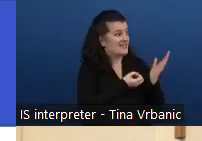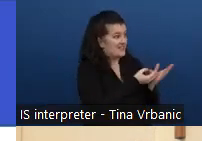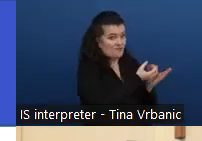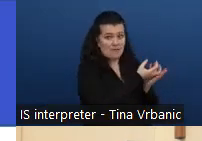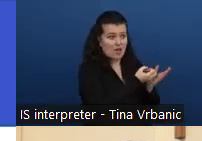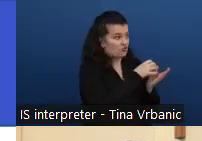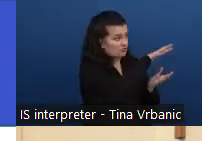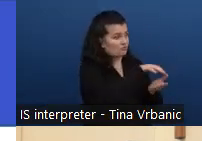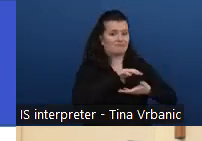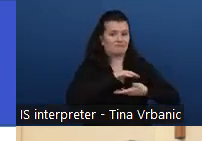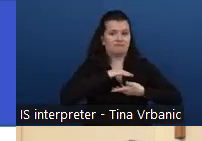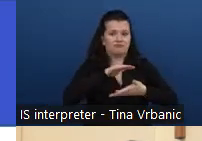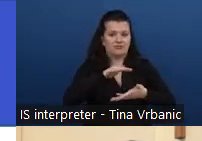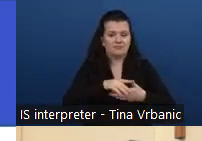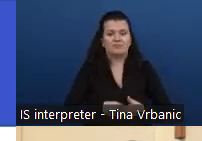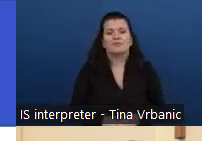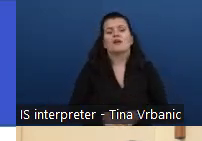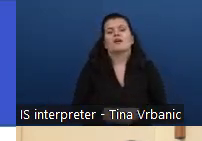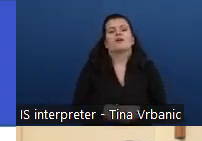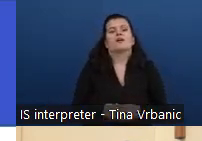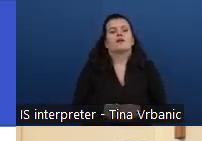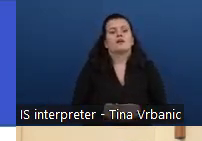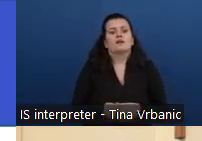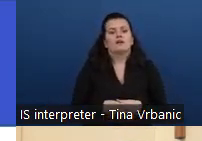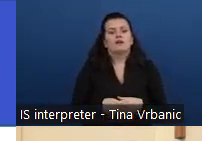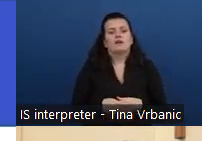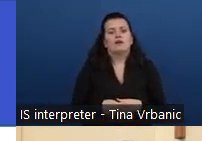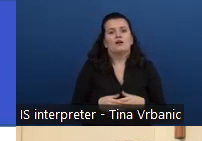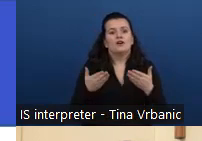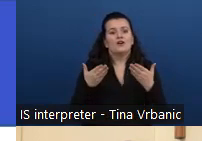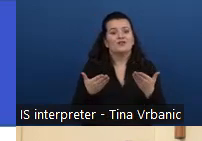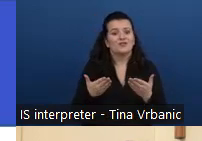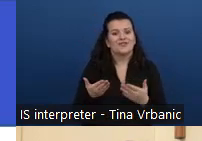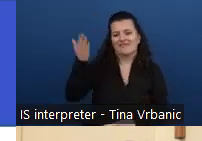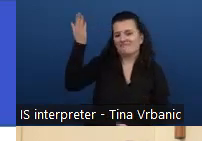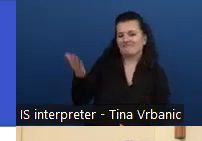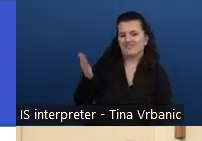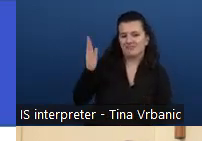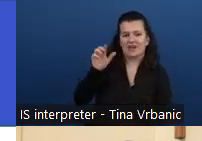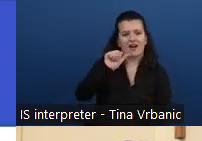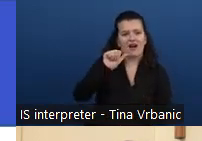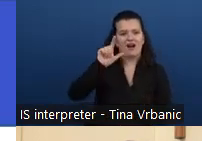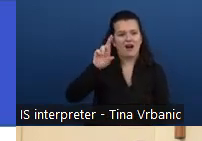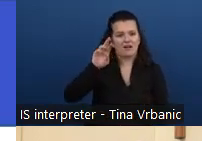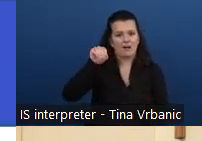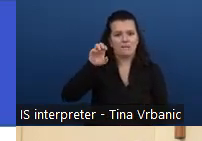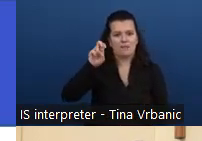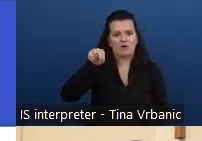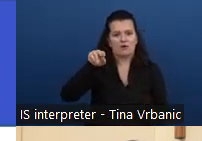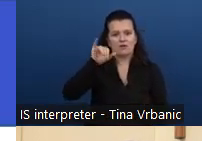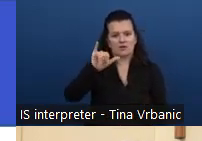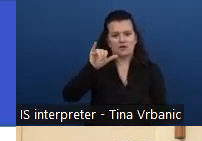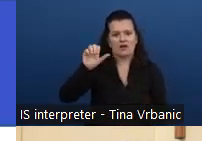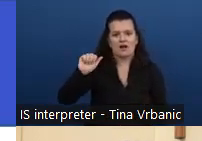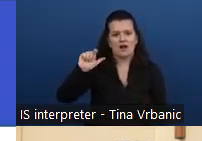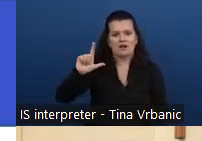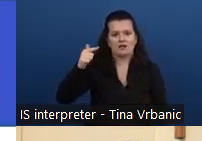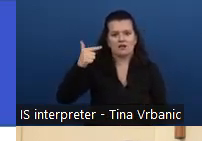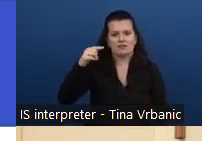But today I would like to welcome Armony Altinier who is the CEO of Koena.